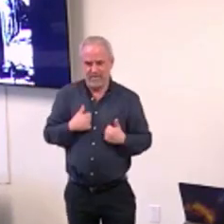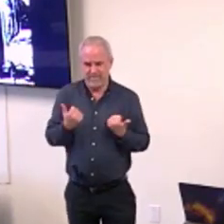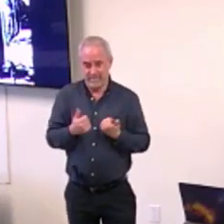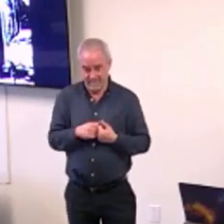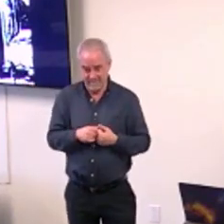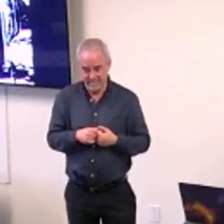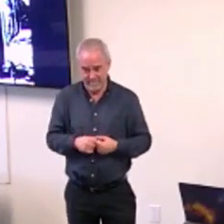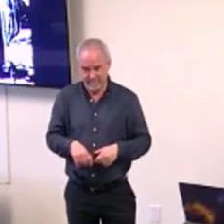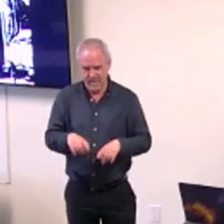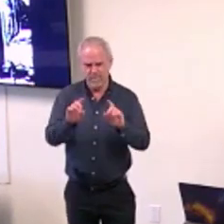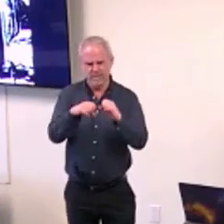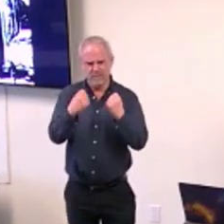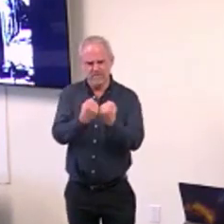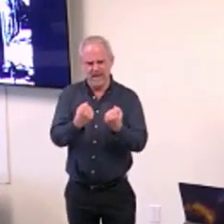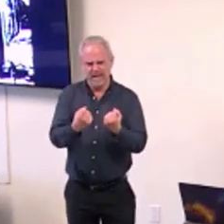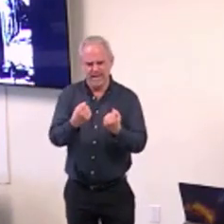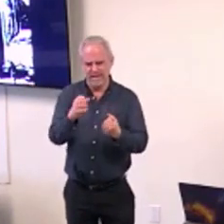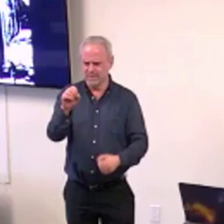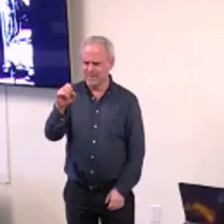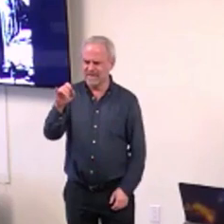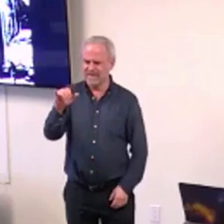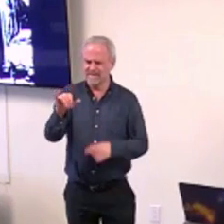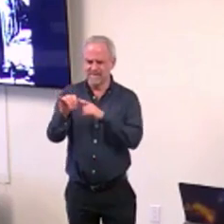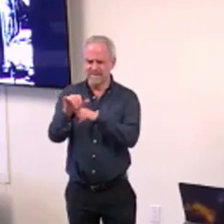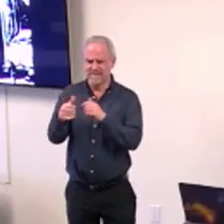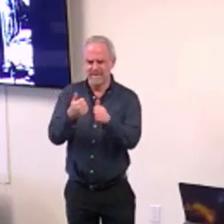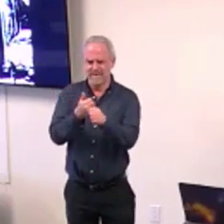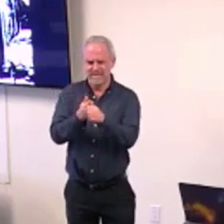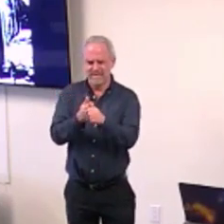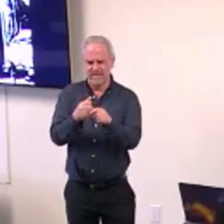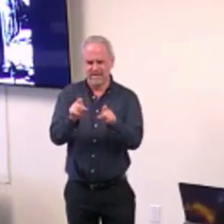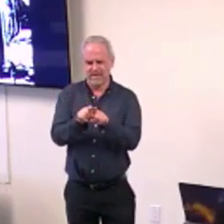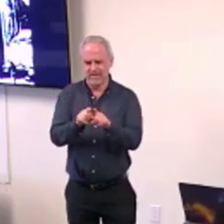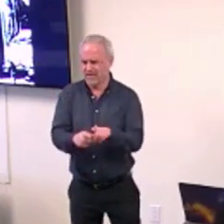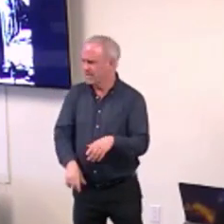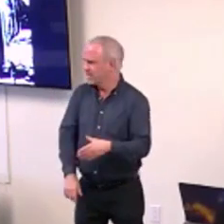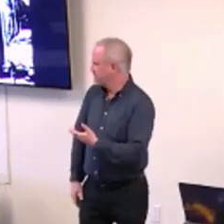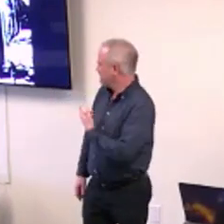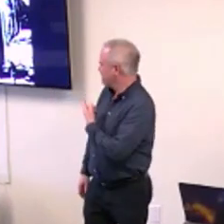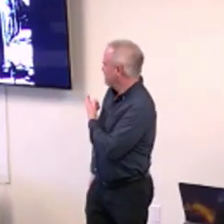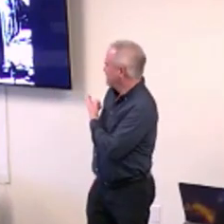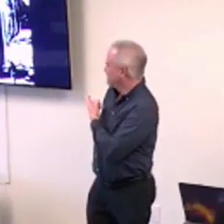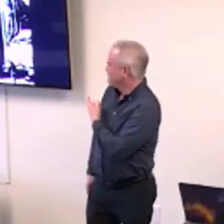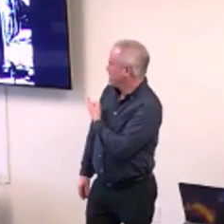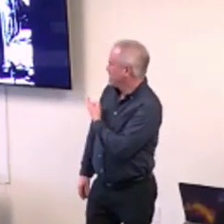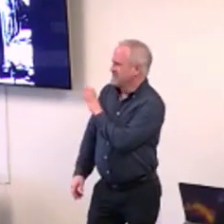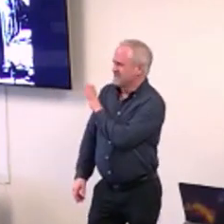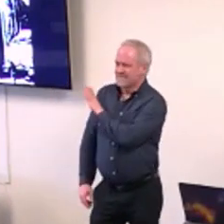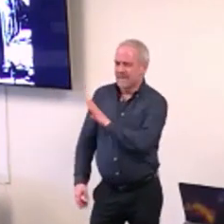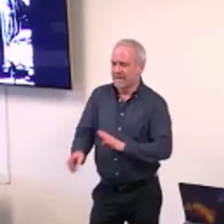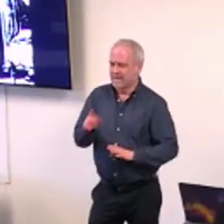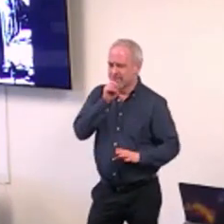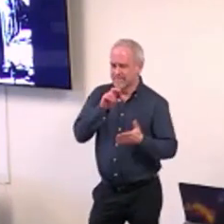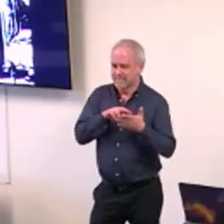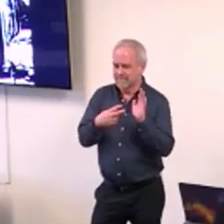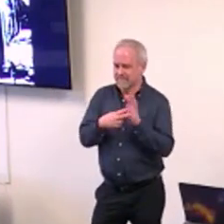And the reasons, I don't mean that in the social model disability sense. Often people say, "That's right.